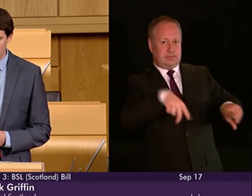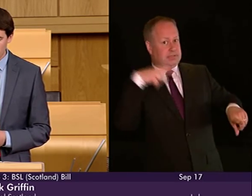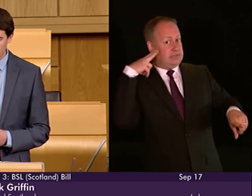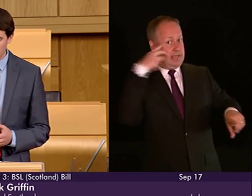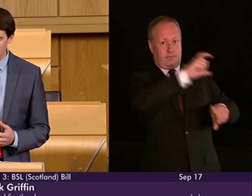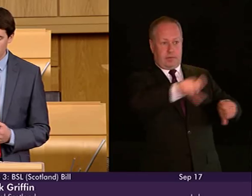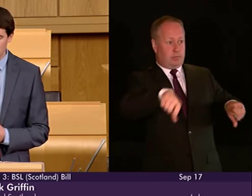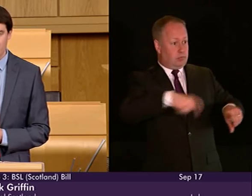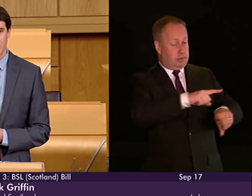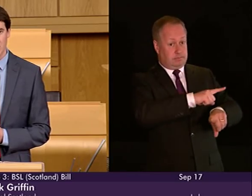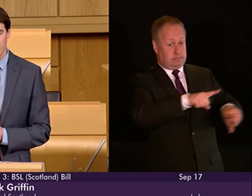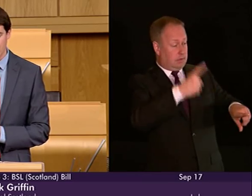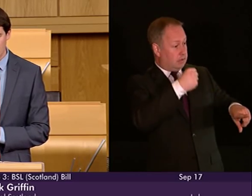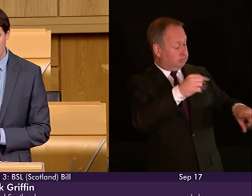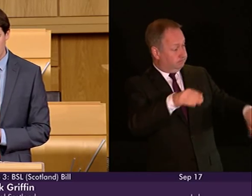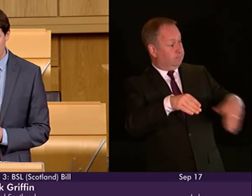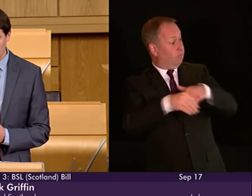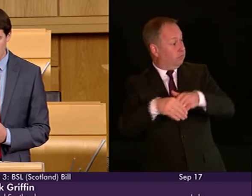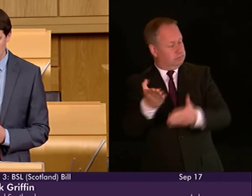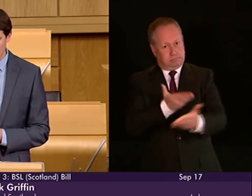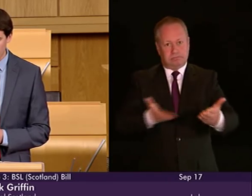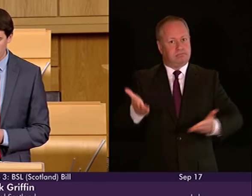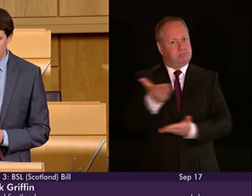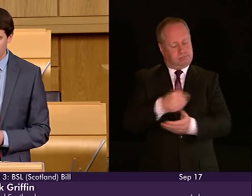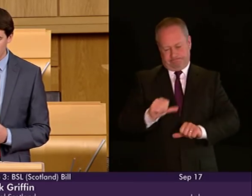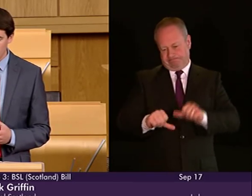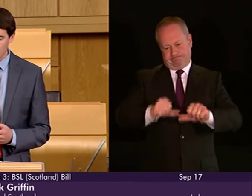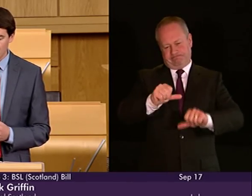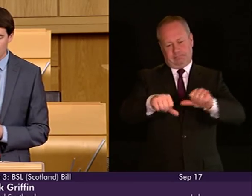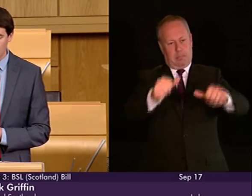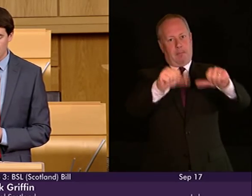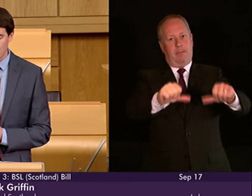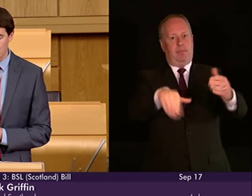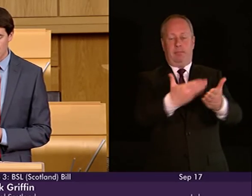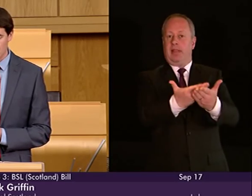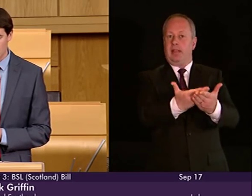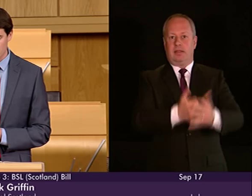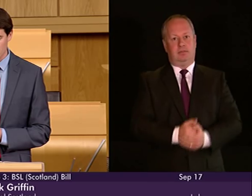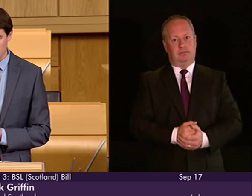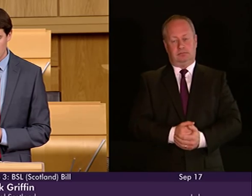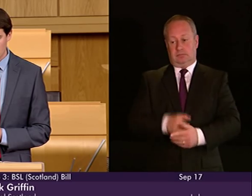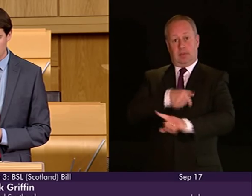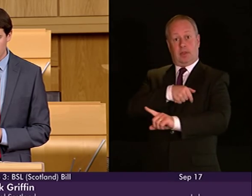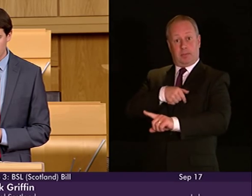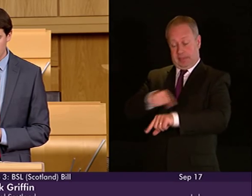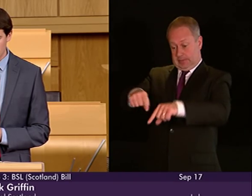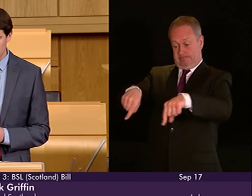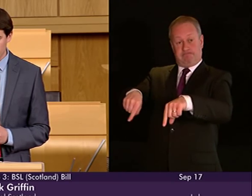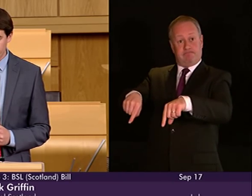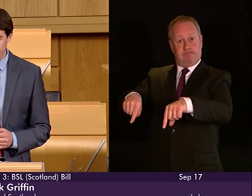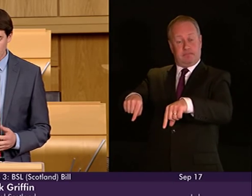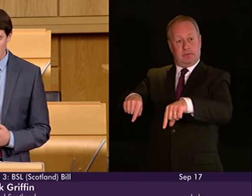community by giving them the means to participate in the bill process. The committee’s processes,